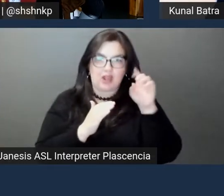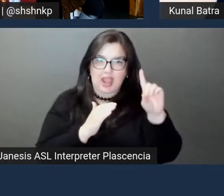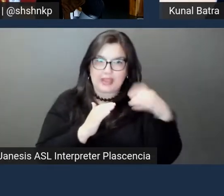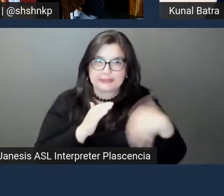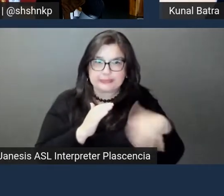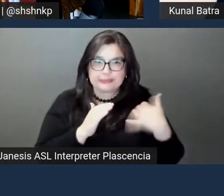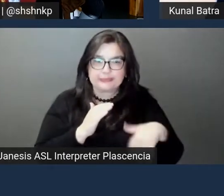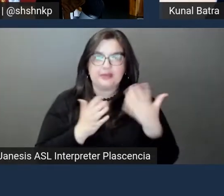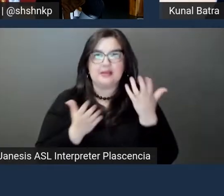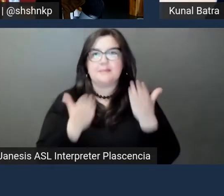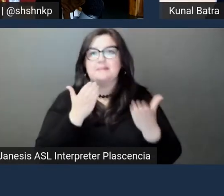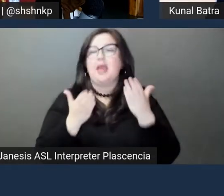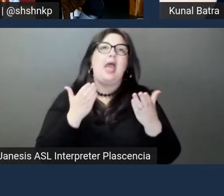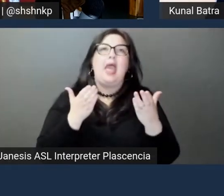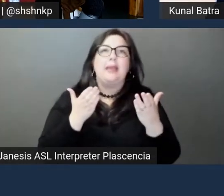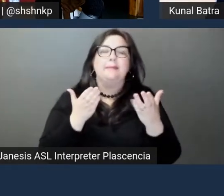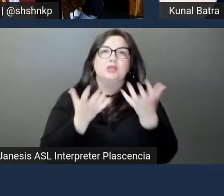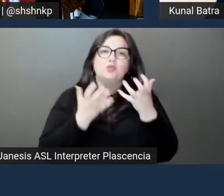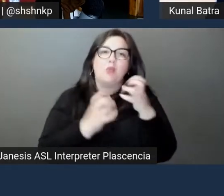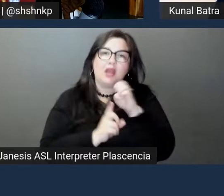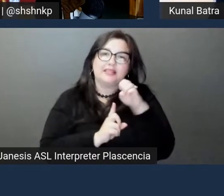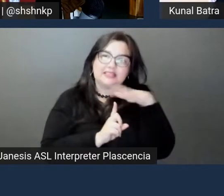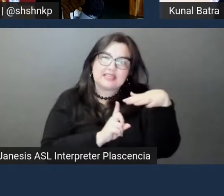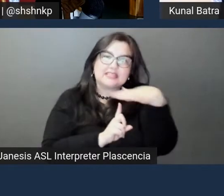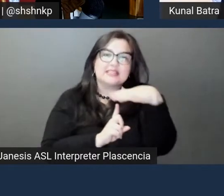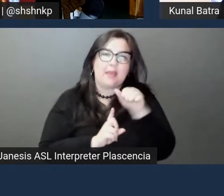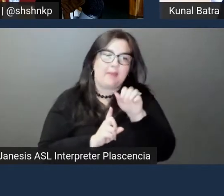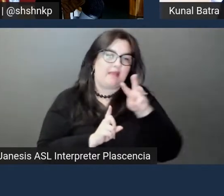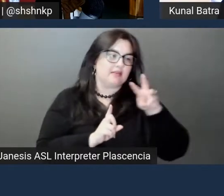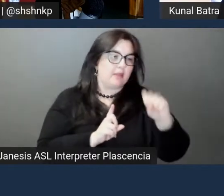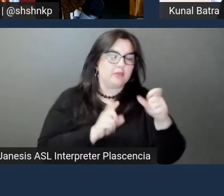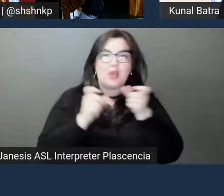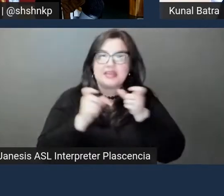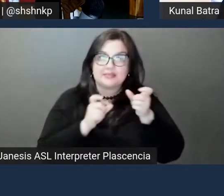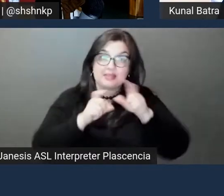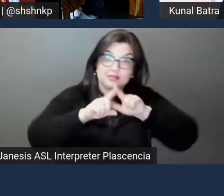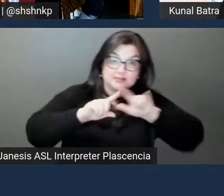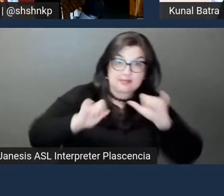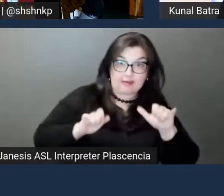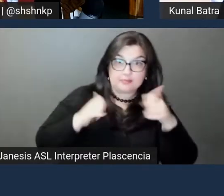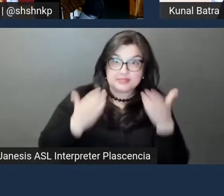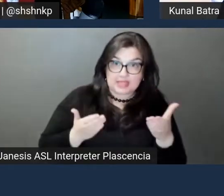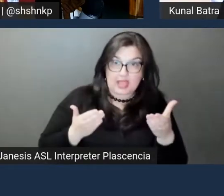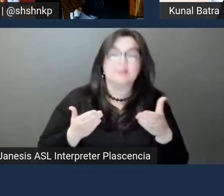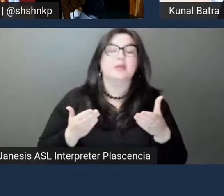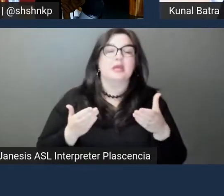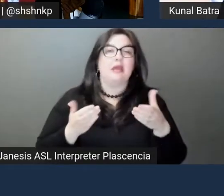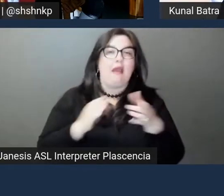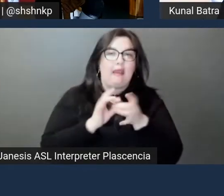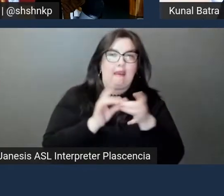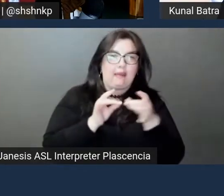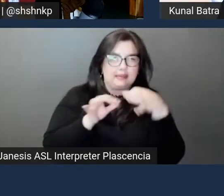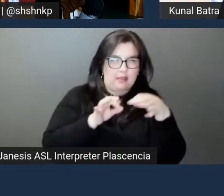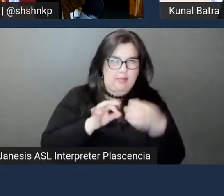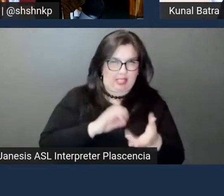in ecosystems which are AWS managed. At the same time, I was saying earlier, you might be looking at simply shutting down